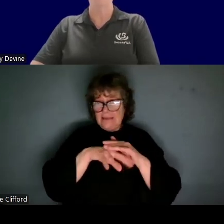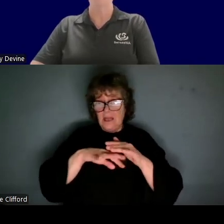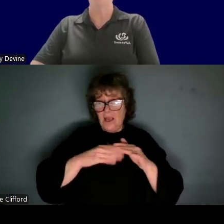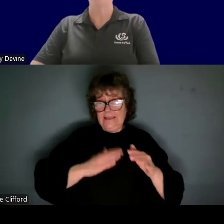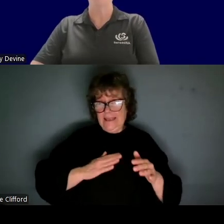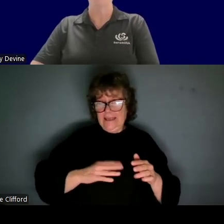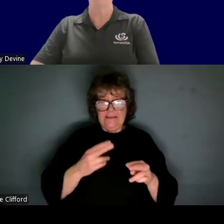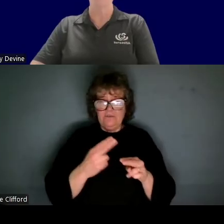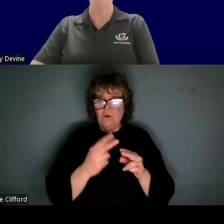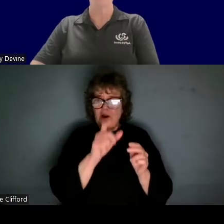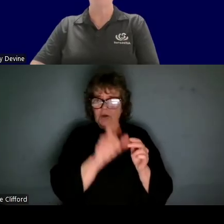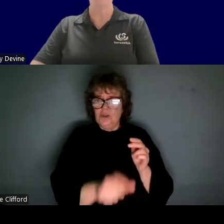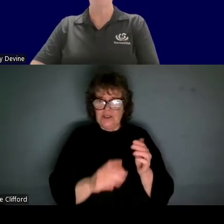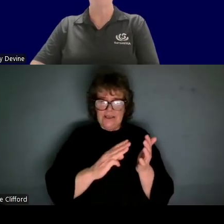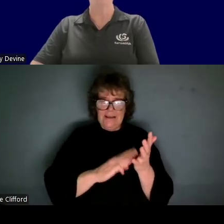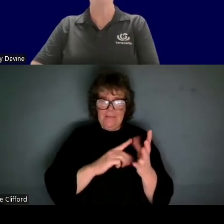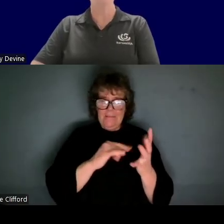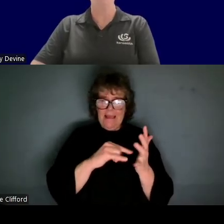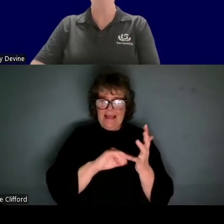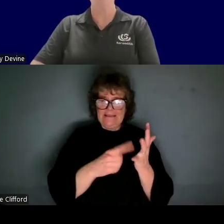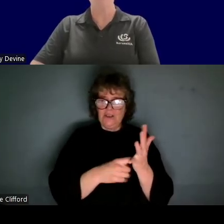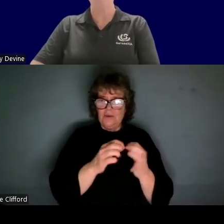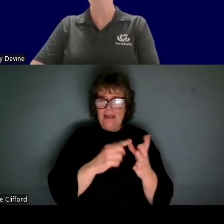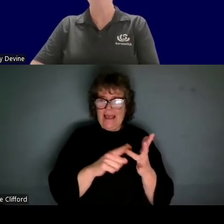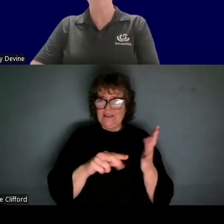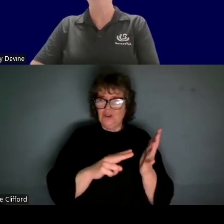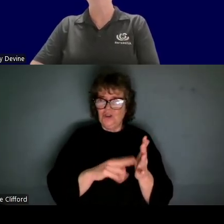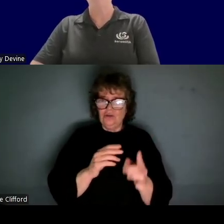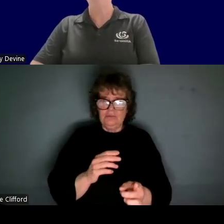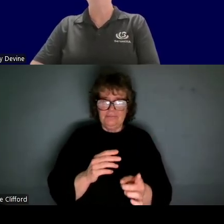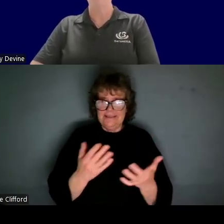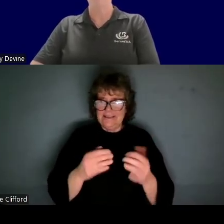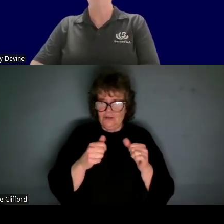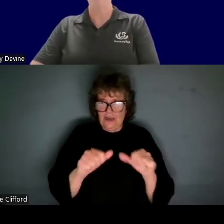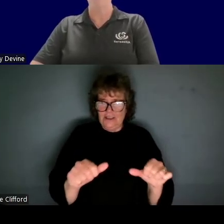is one of those few self regulation strategies that they can do independently. This can become